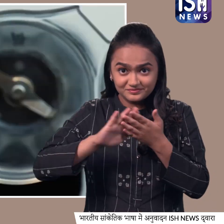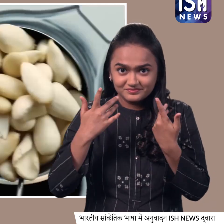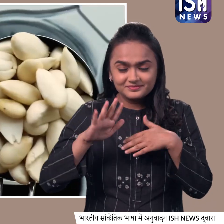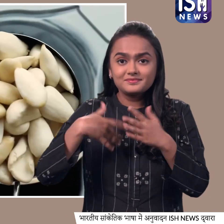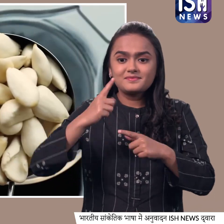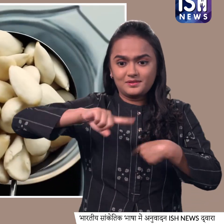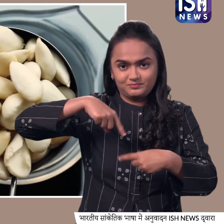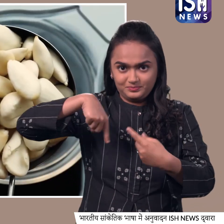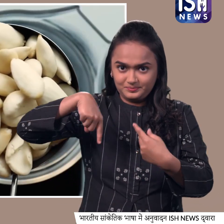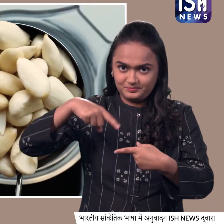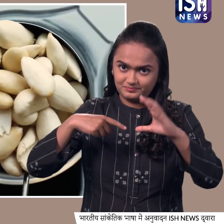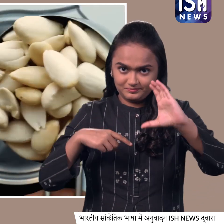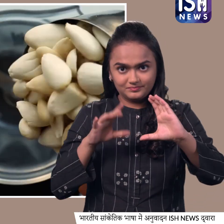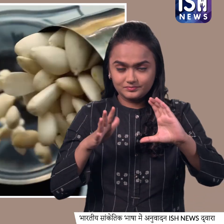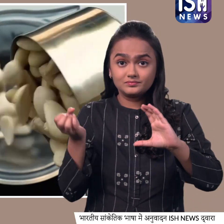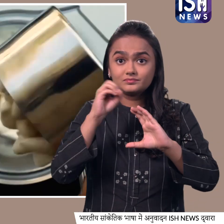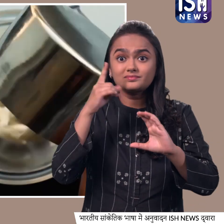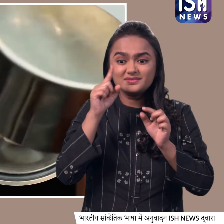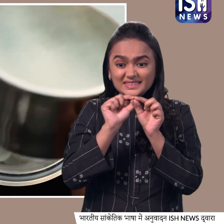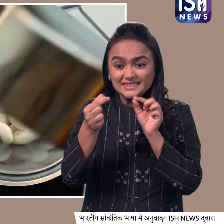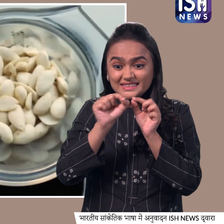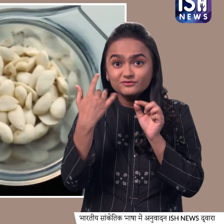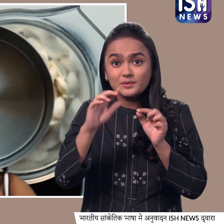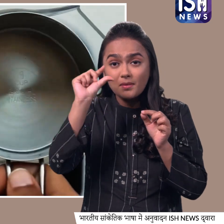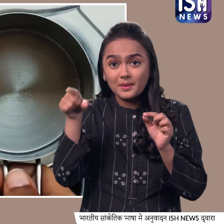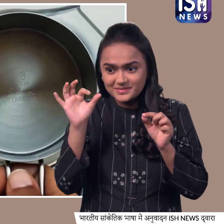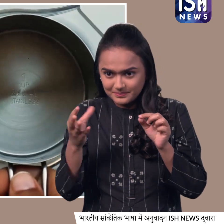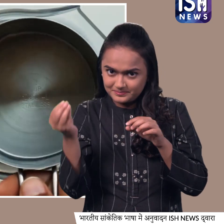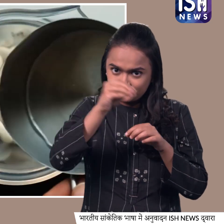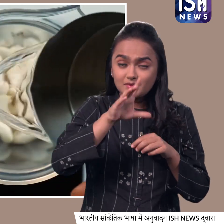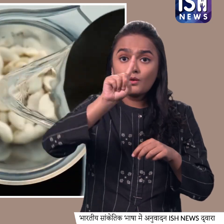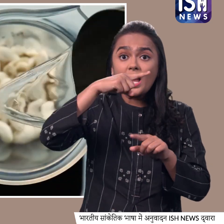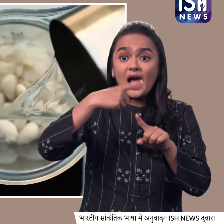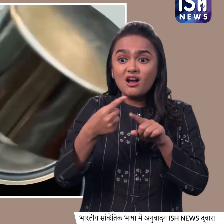Then in a blender, take 1 cup deskinned almonds, and 1 1/2 cup water.